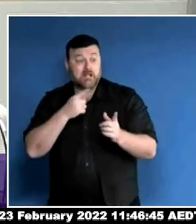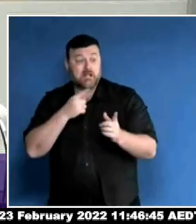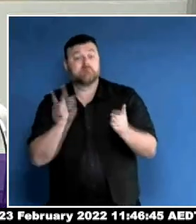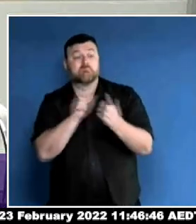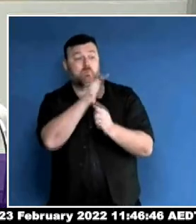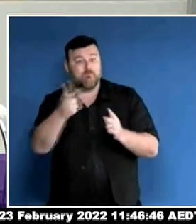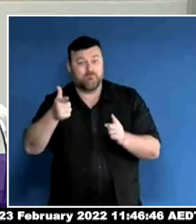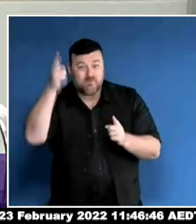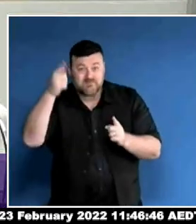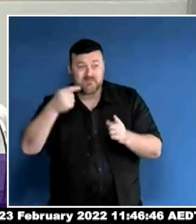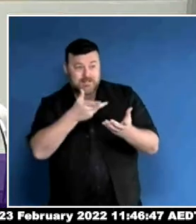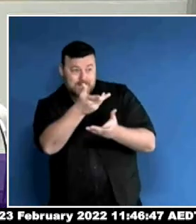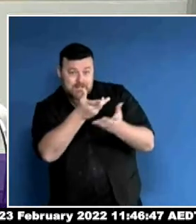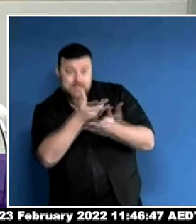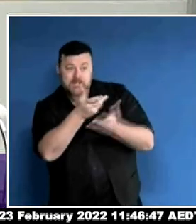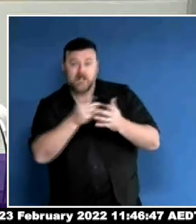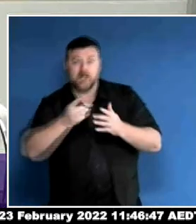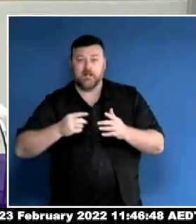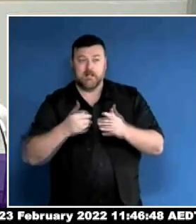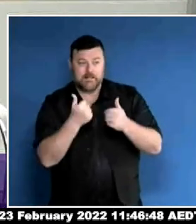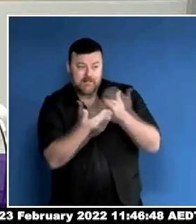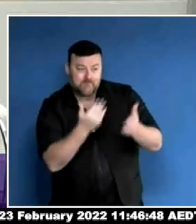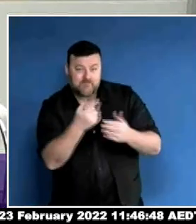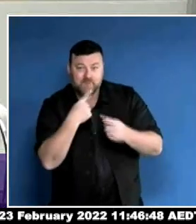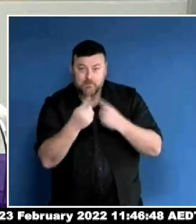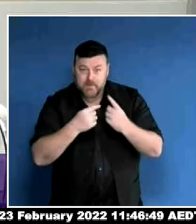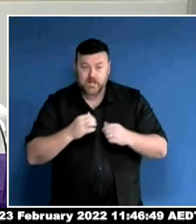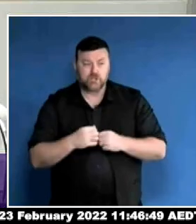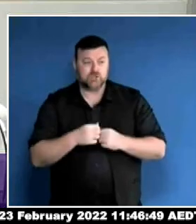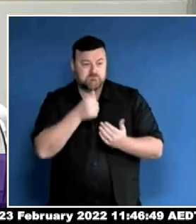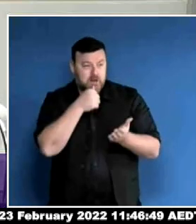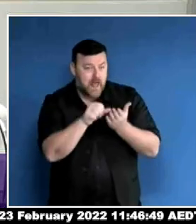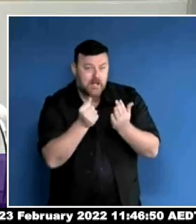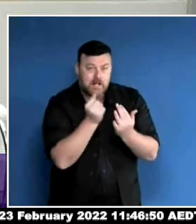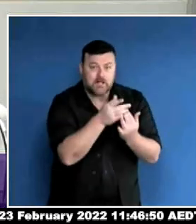They helped her over the phone just with advice about how to have a conversation with